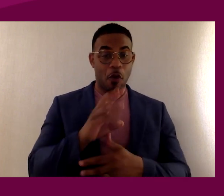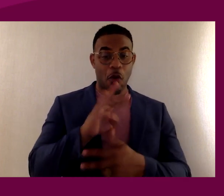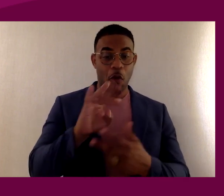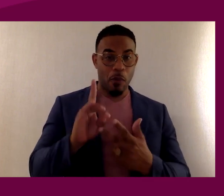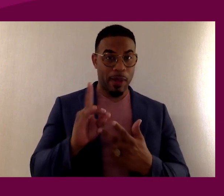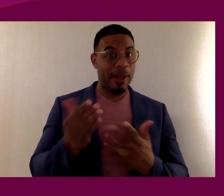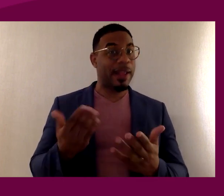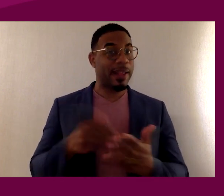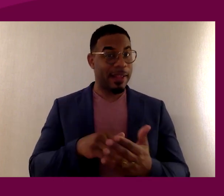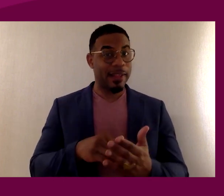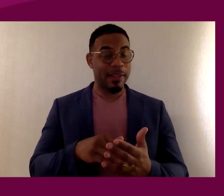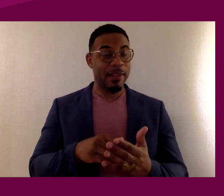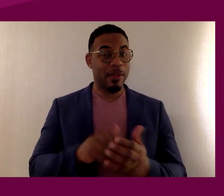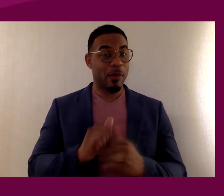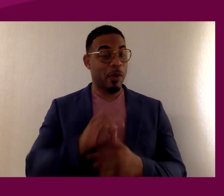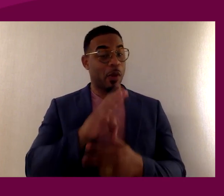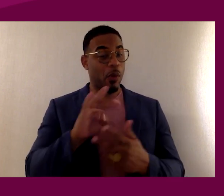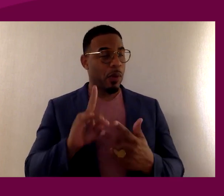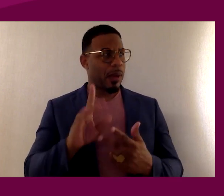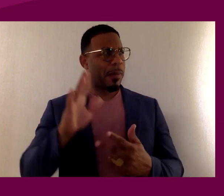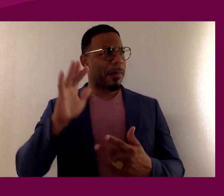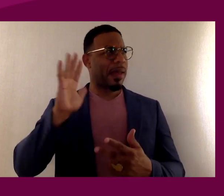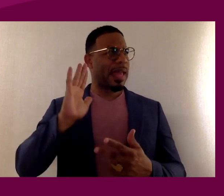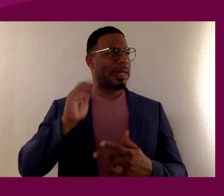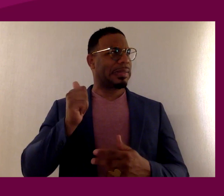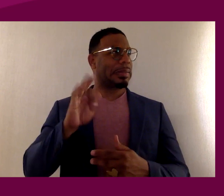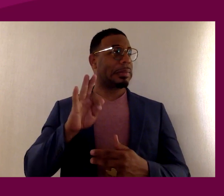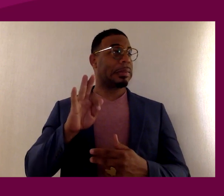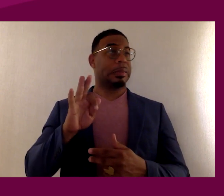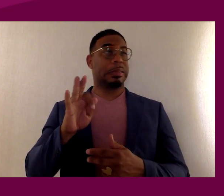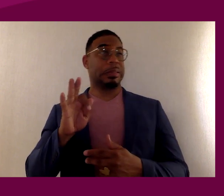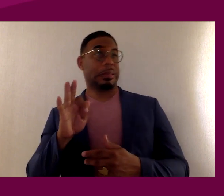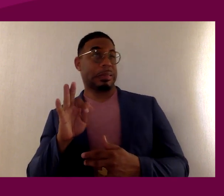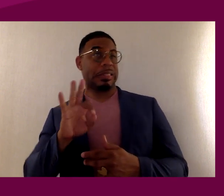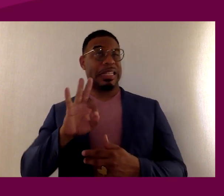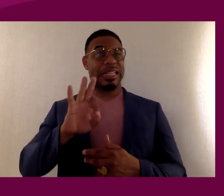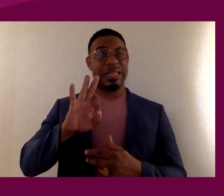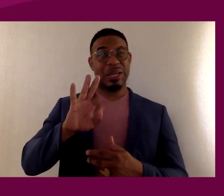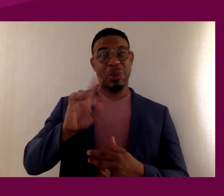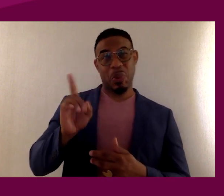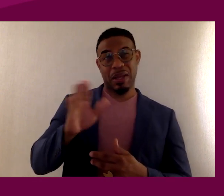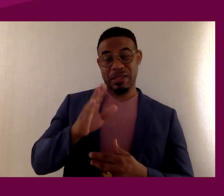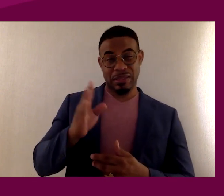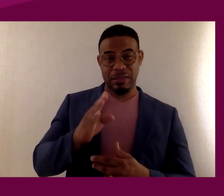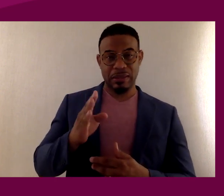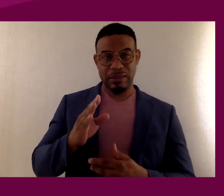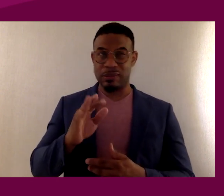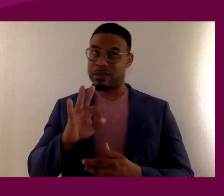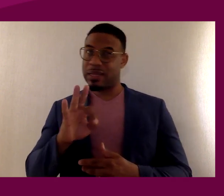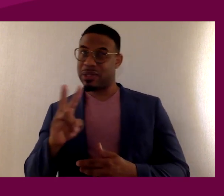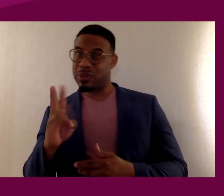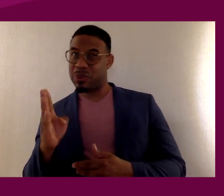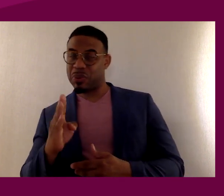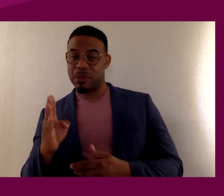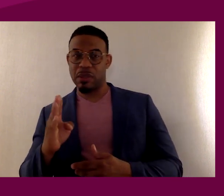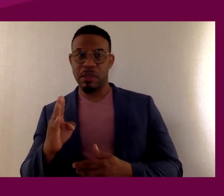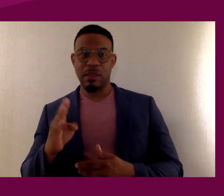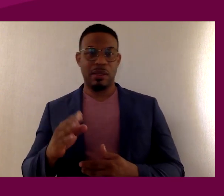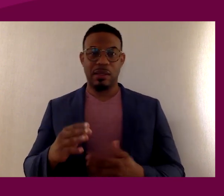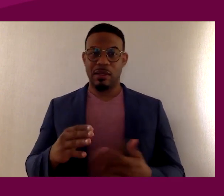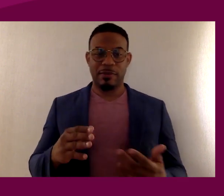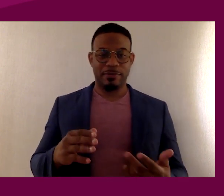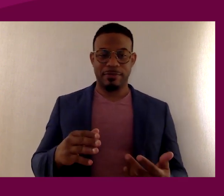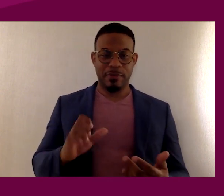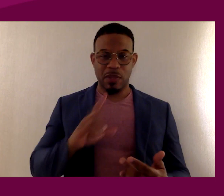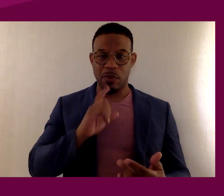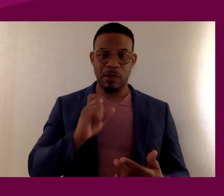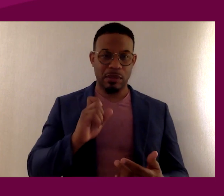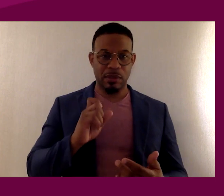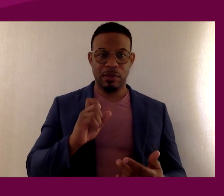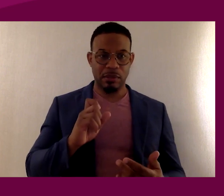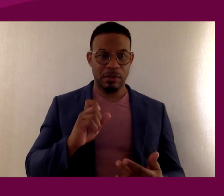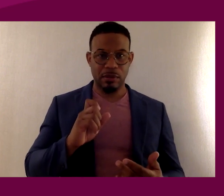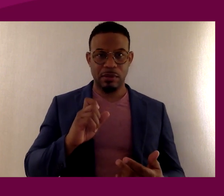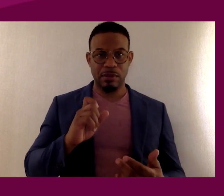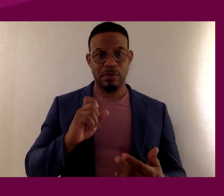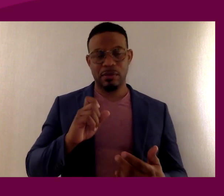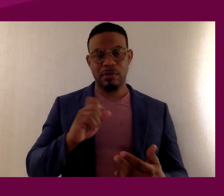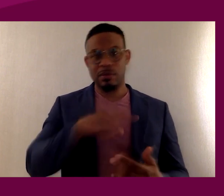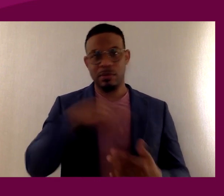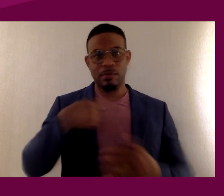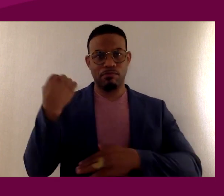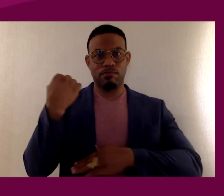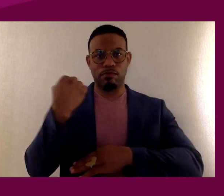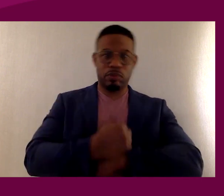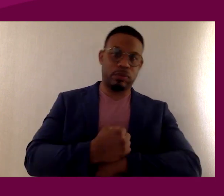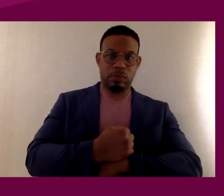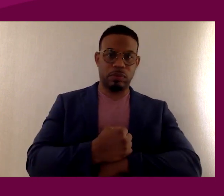But I got involved with WID again back in 1991. 92, there was the fall of the Soviet